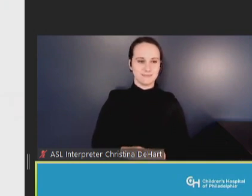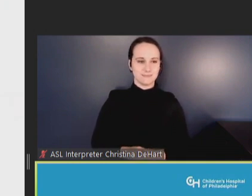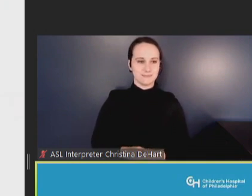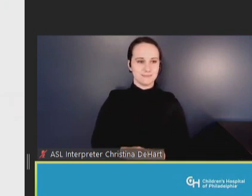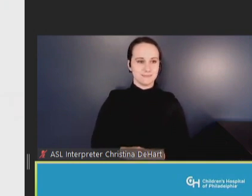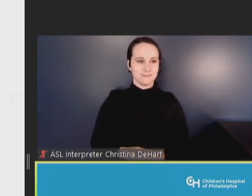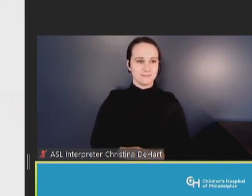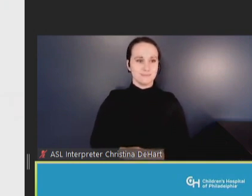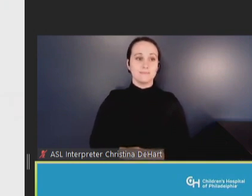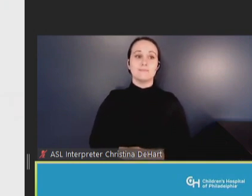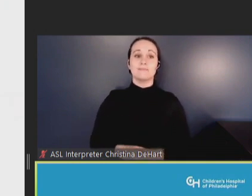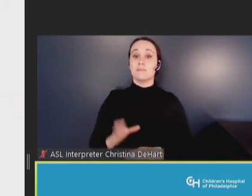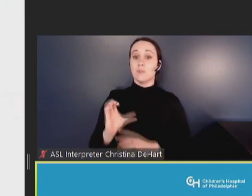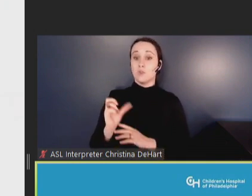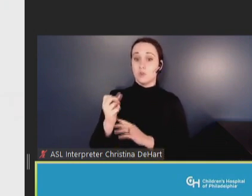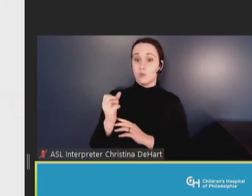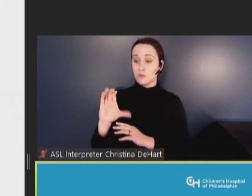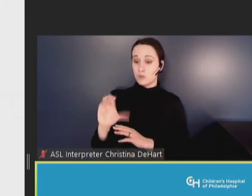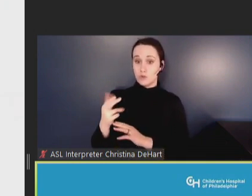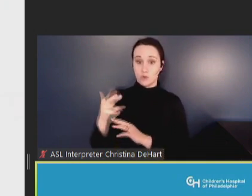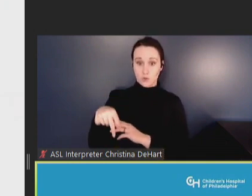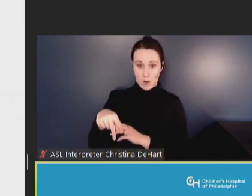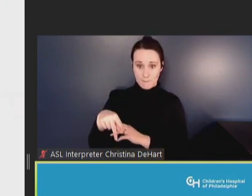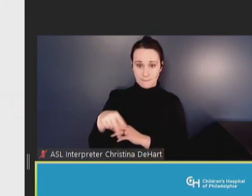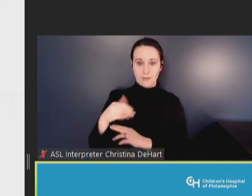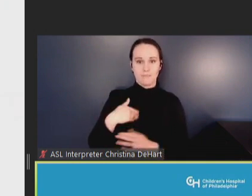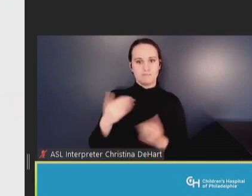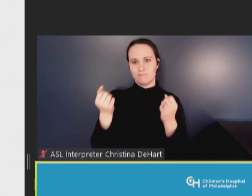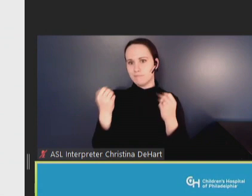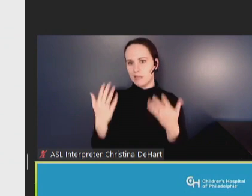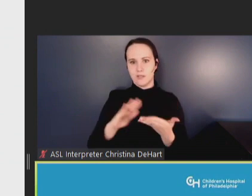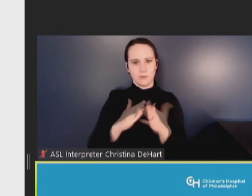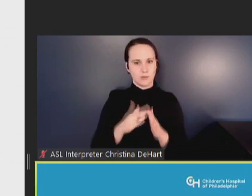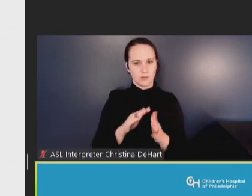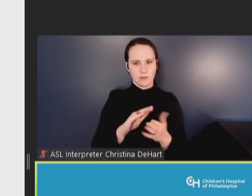CHOP has over 100 community programs, ranging from small grassroots efforts